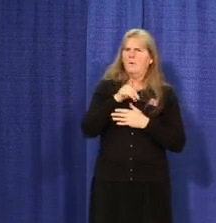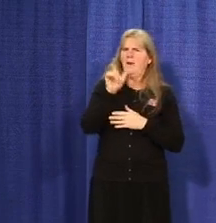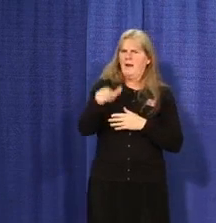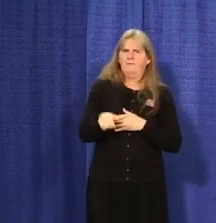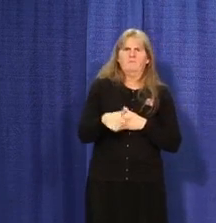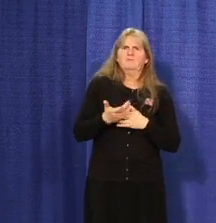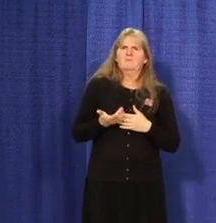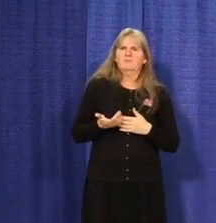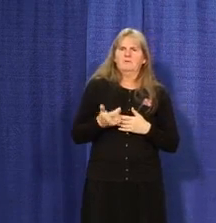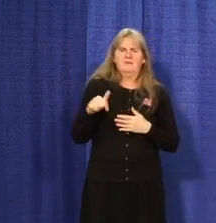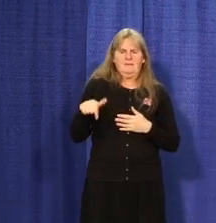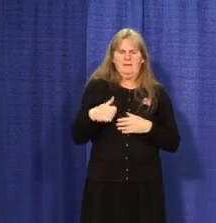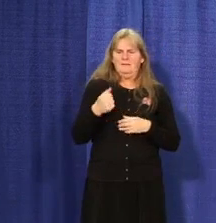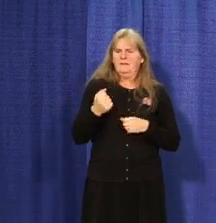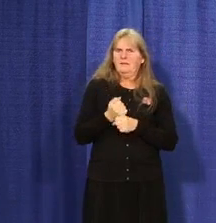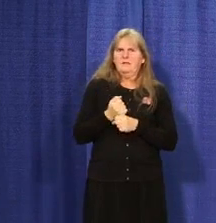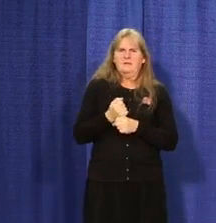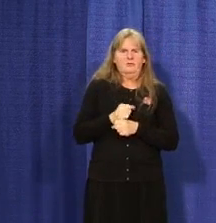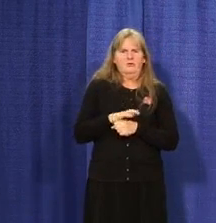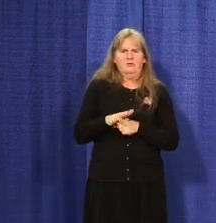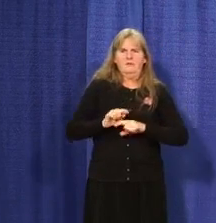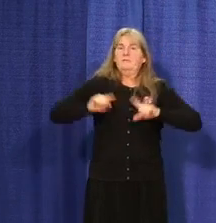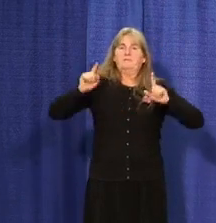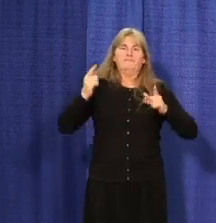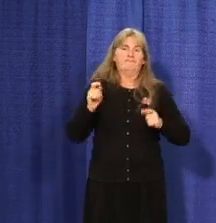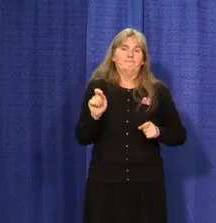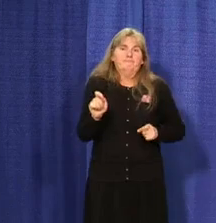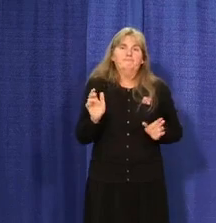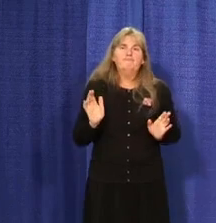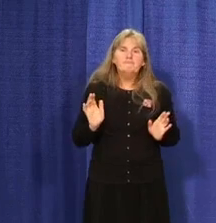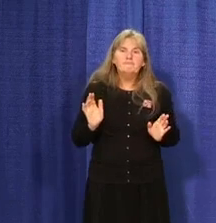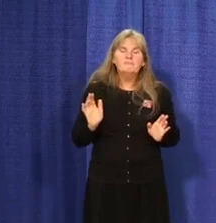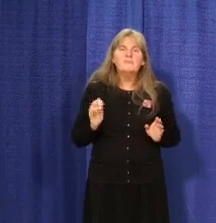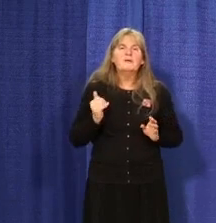This is a COVID year, everything is different this year and any family that doesn't feel